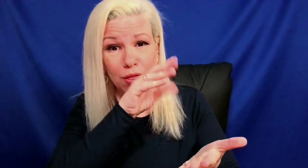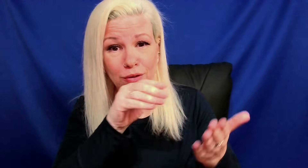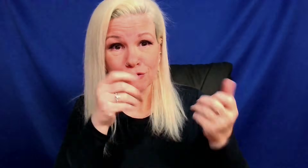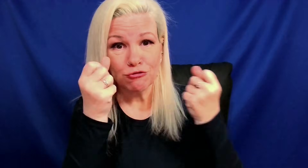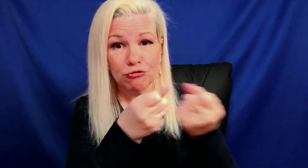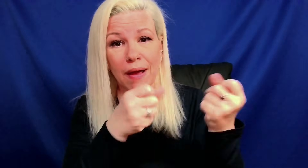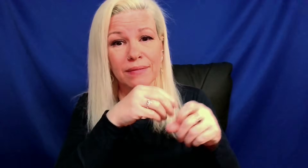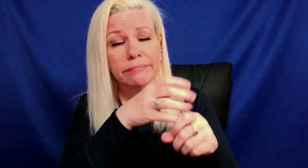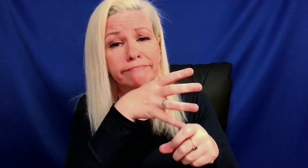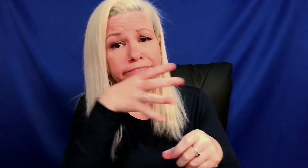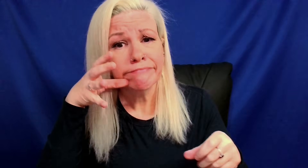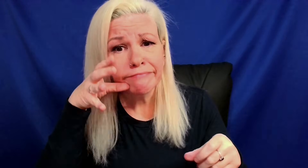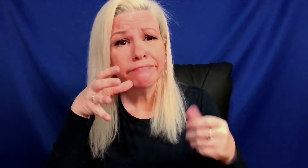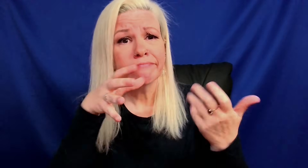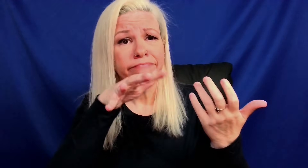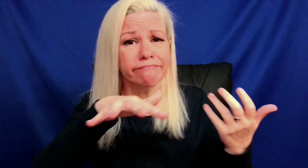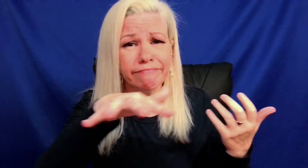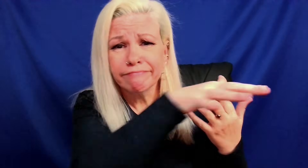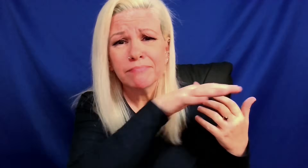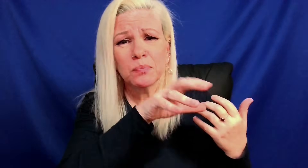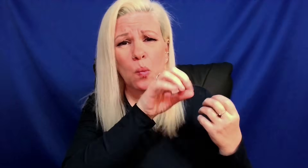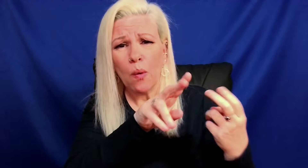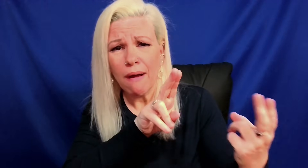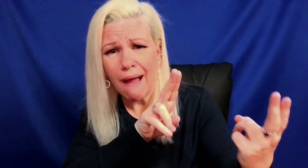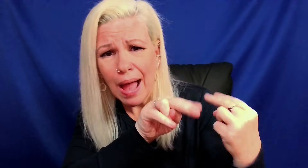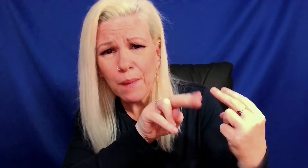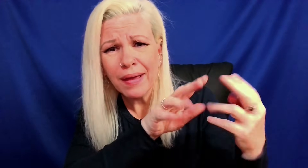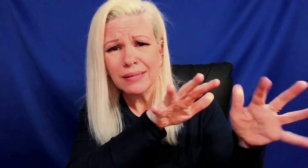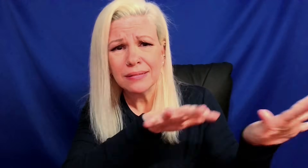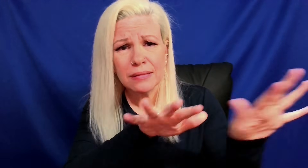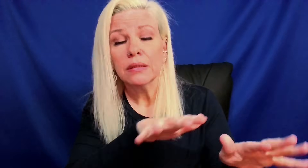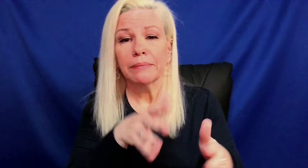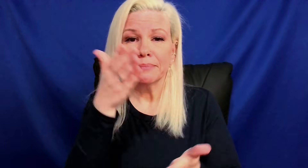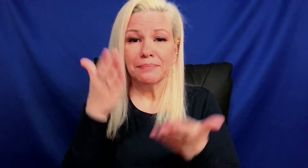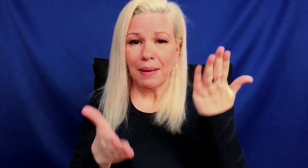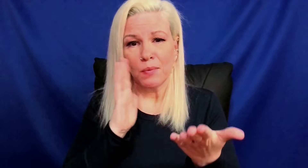or on highways might fail not because they're unsafe drivers,